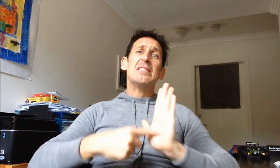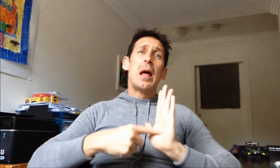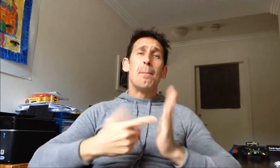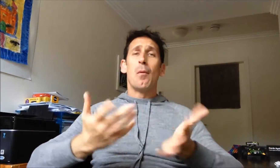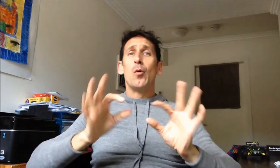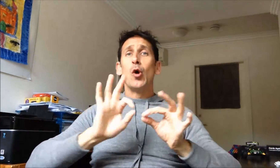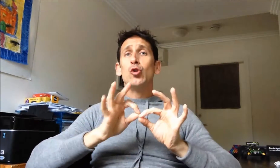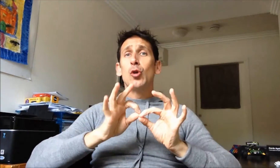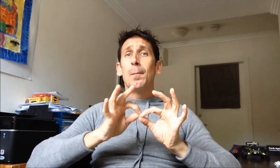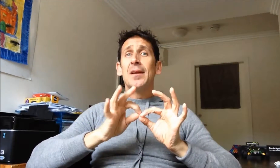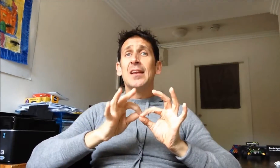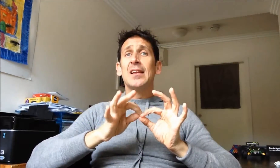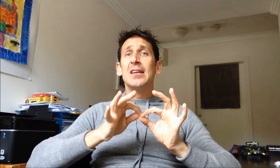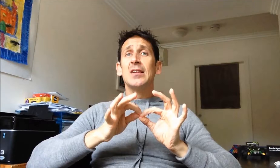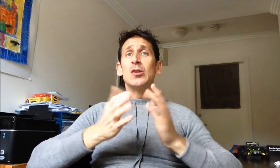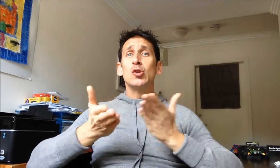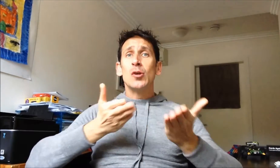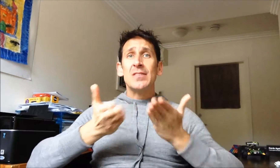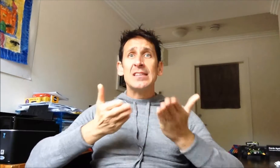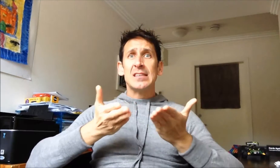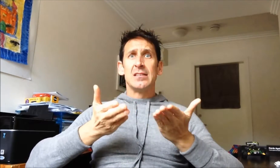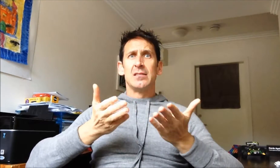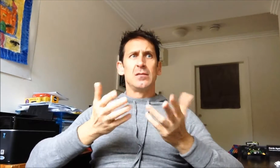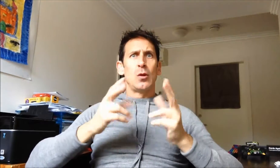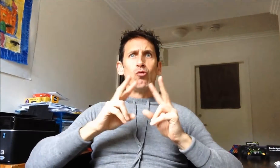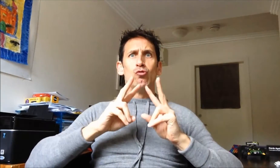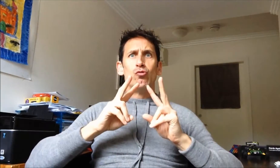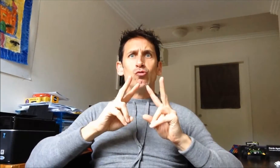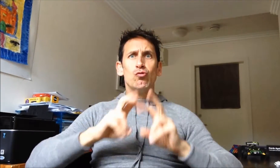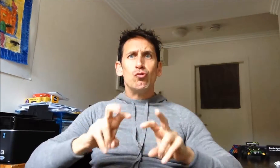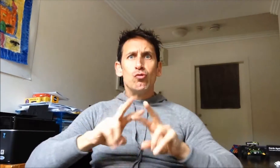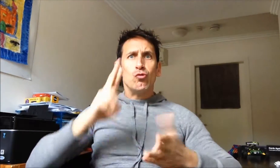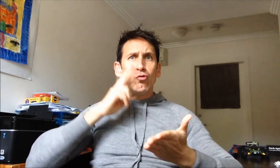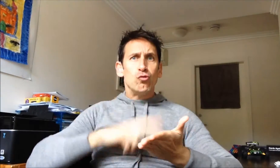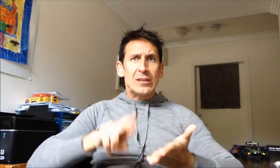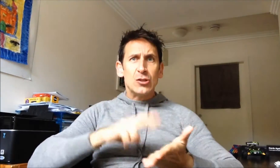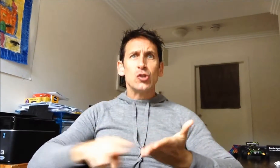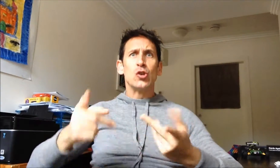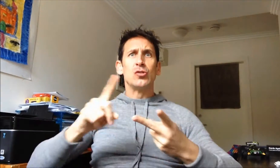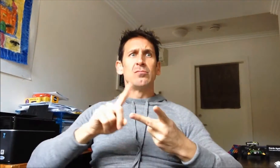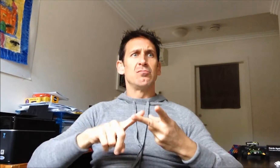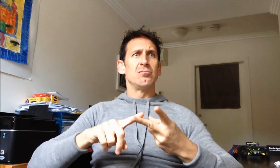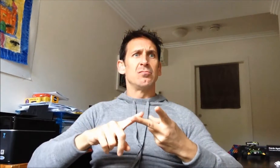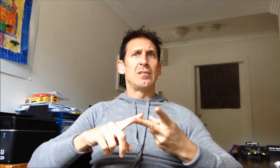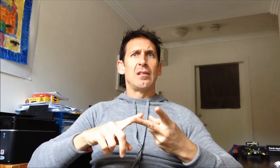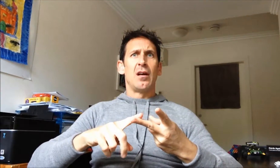For example, the use of interpreting services. And perhaps more research opportunities.